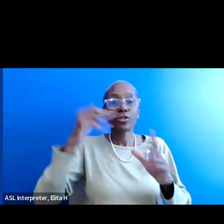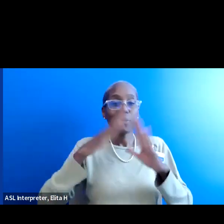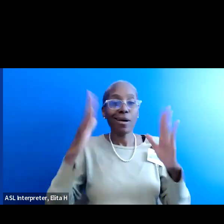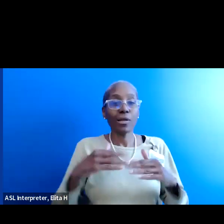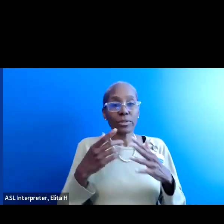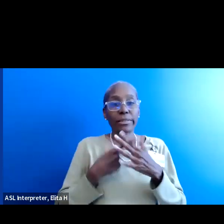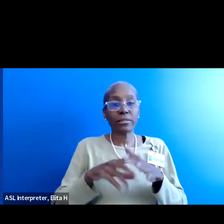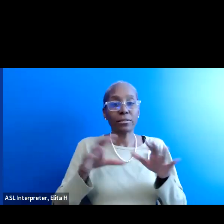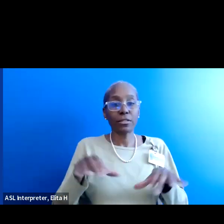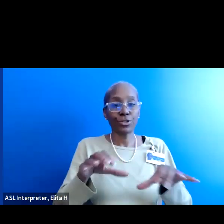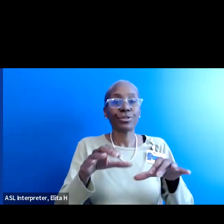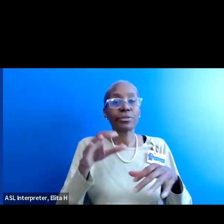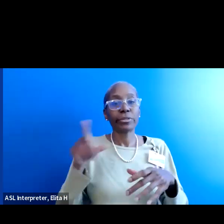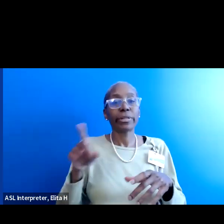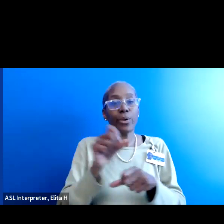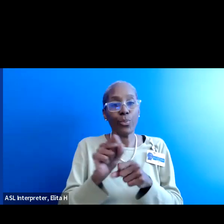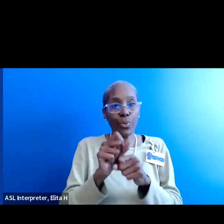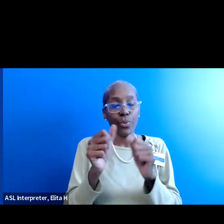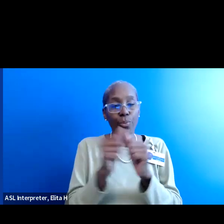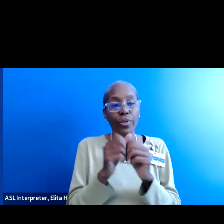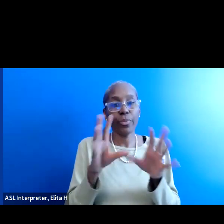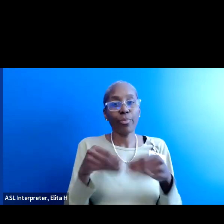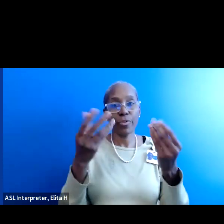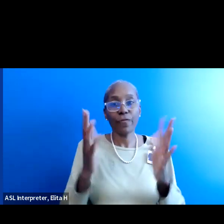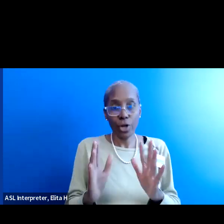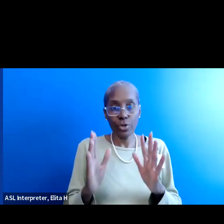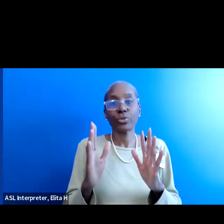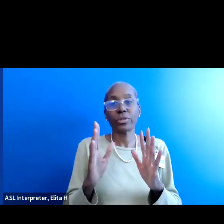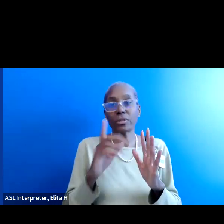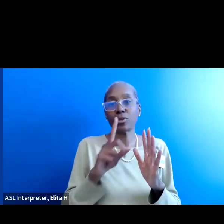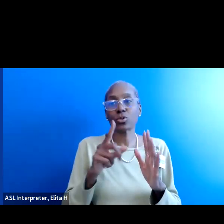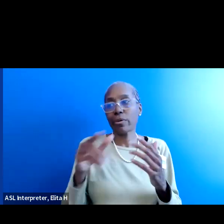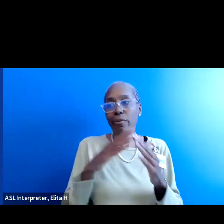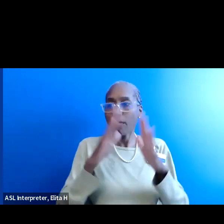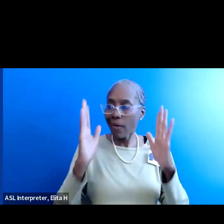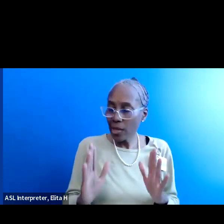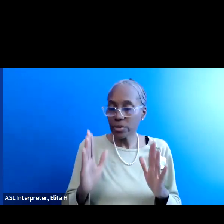And they work with providers to make sure that their housing is inclusive as well.